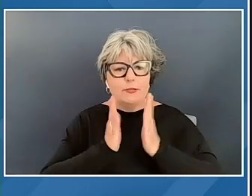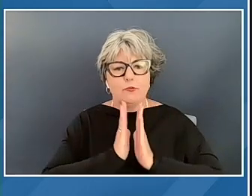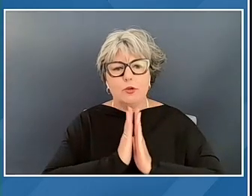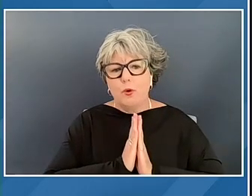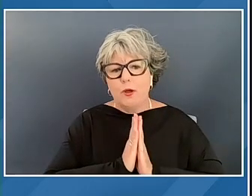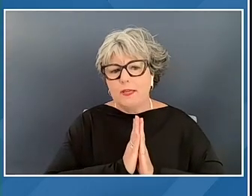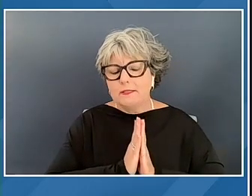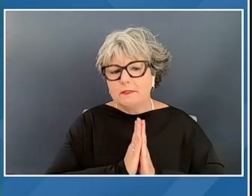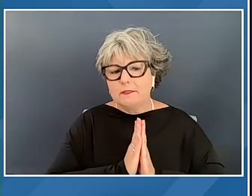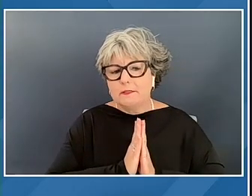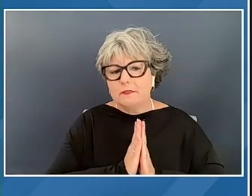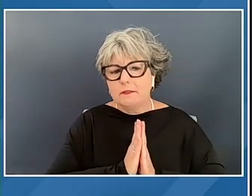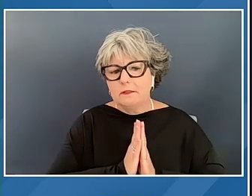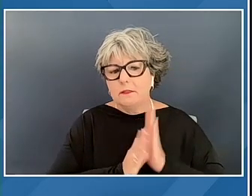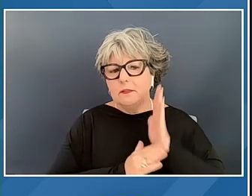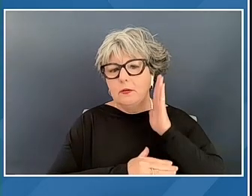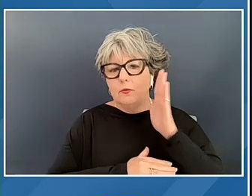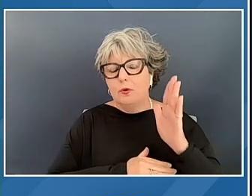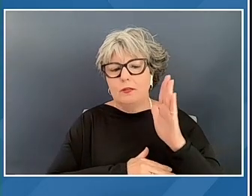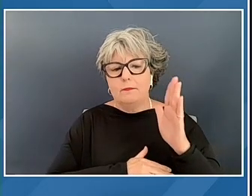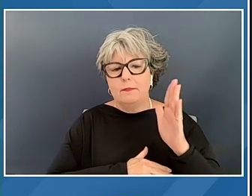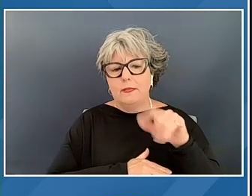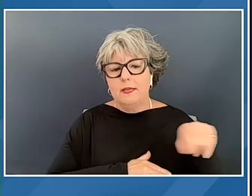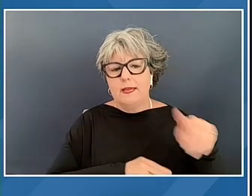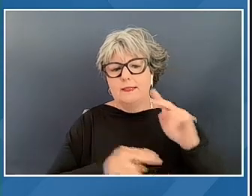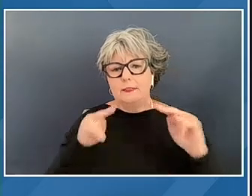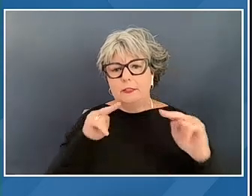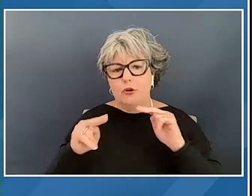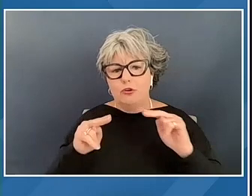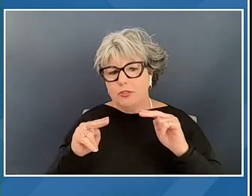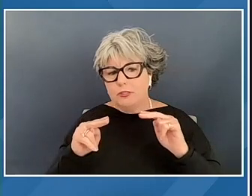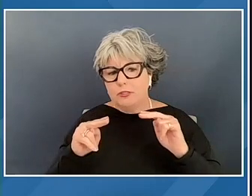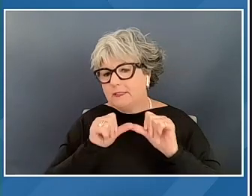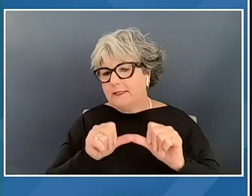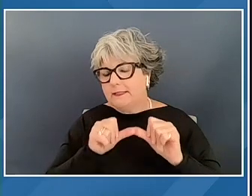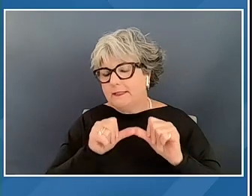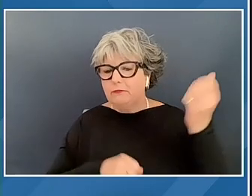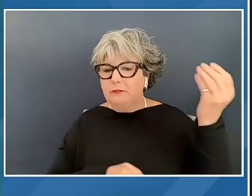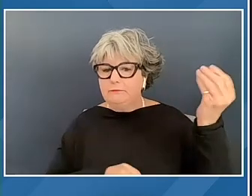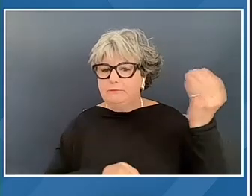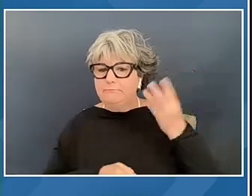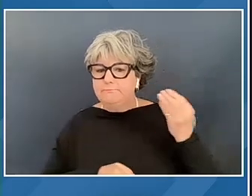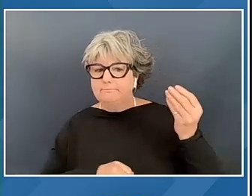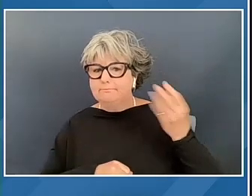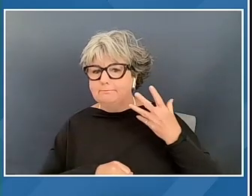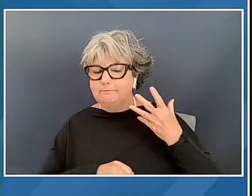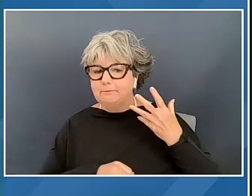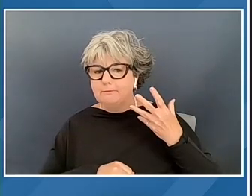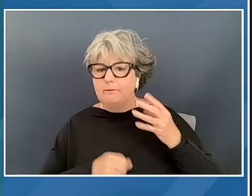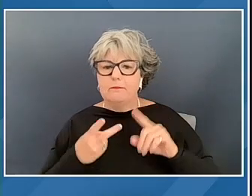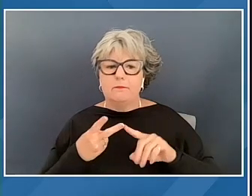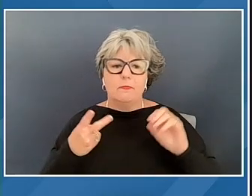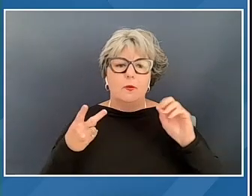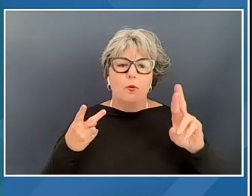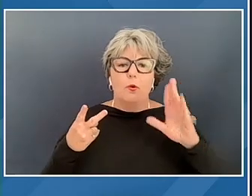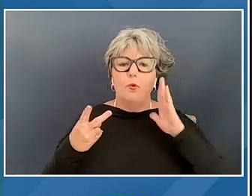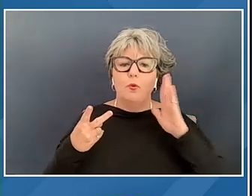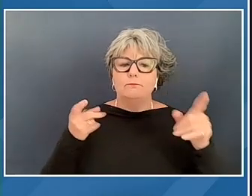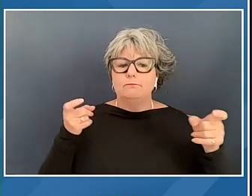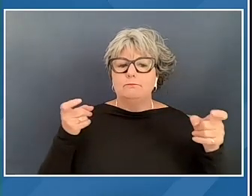be given to us as negotiated on a rolling basis as the Department gets it? Or is it going to be administered at our next session?